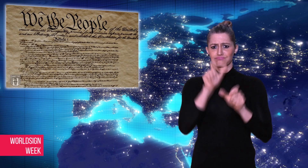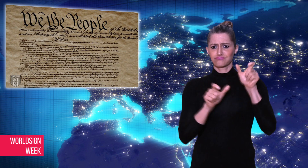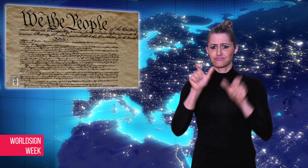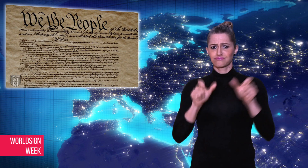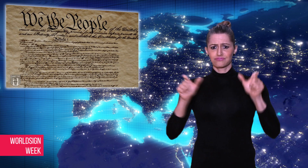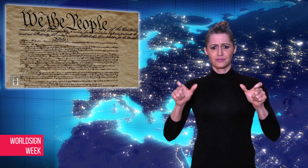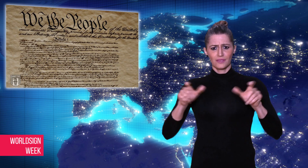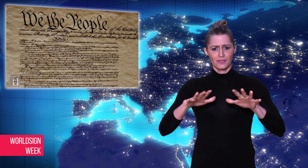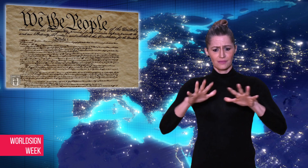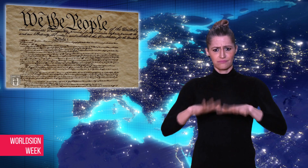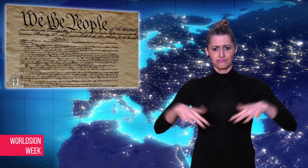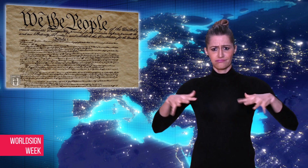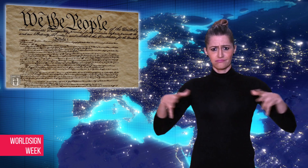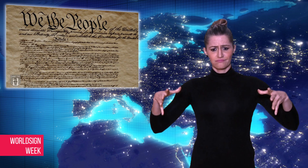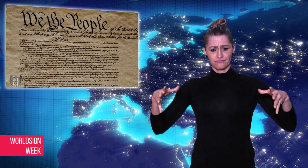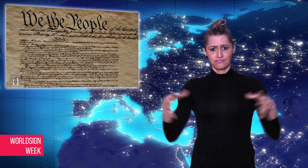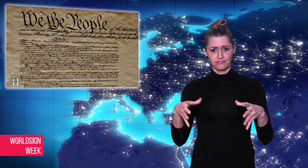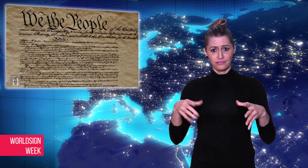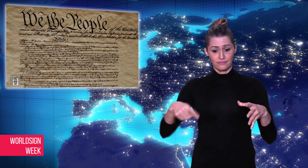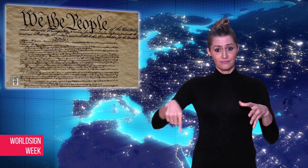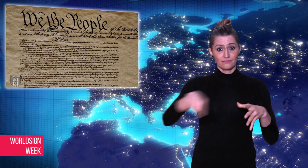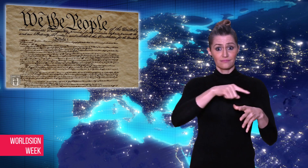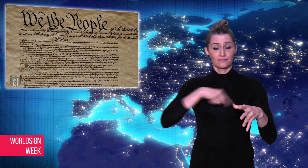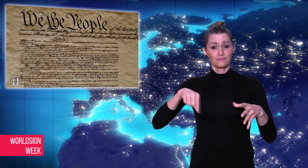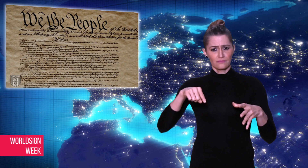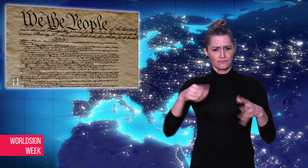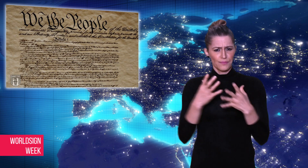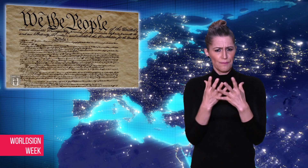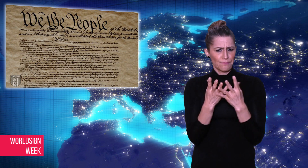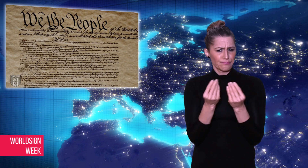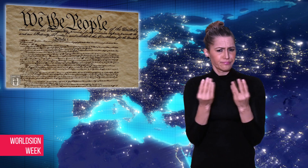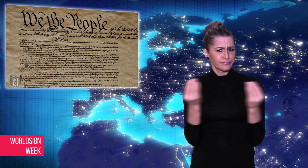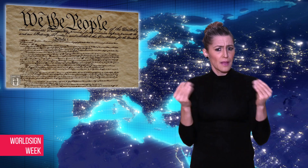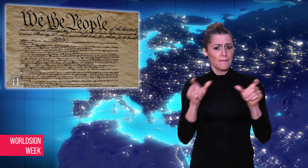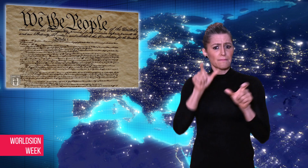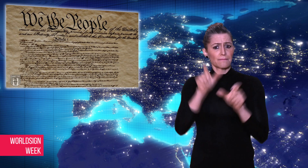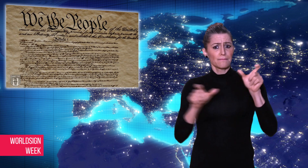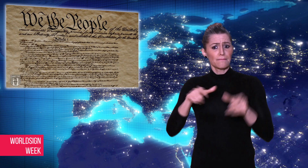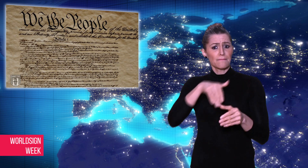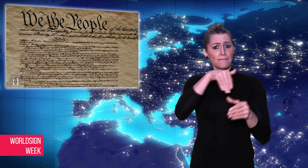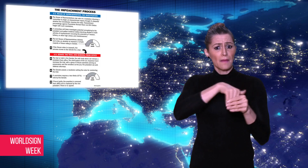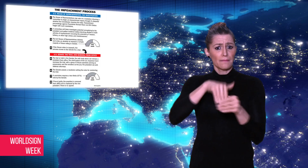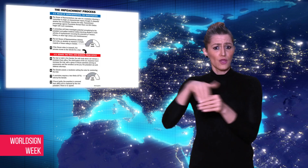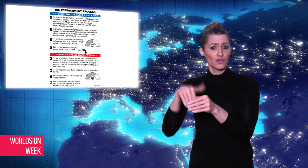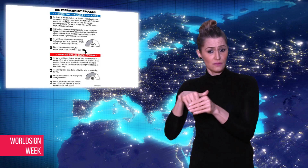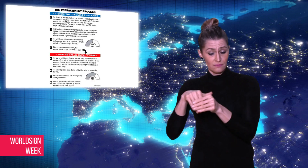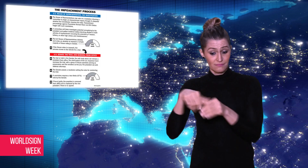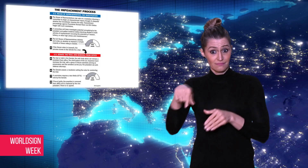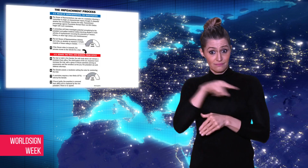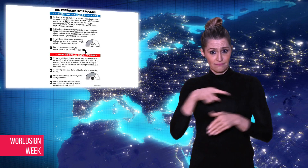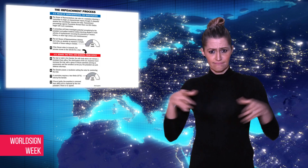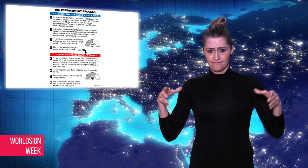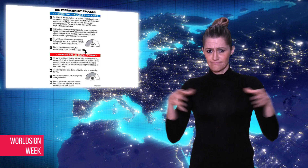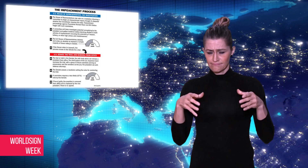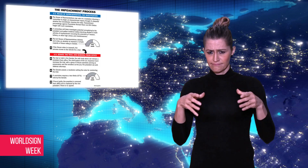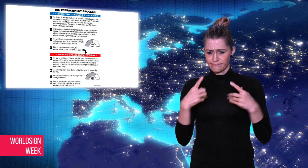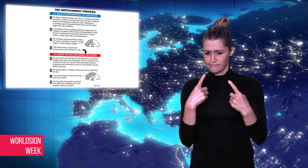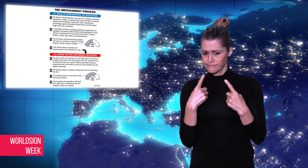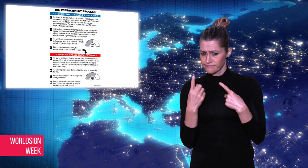A majority of members in the House of